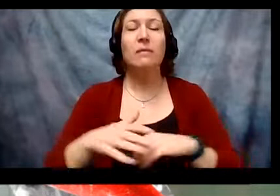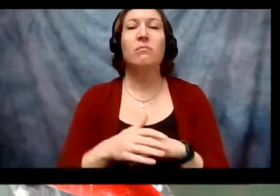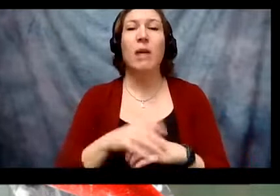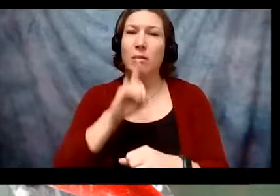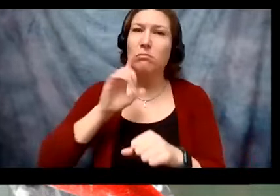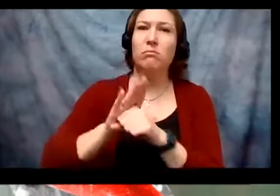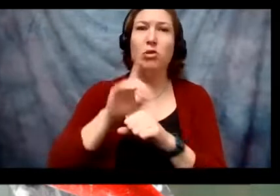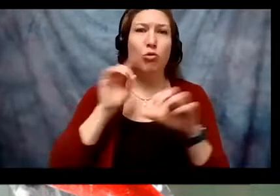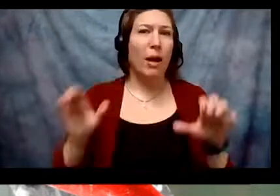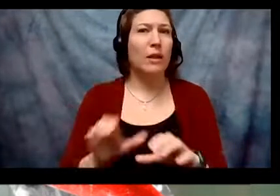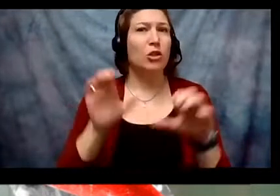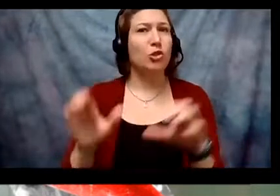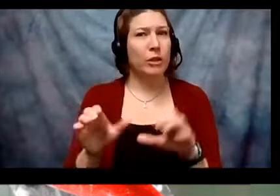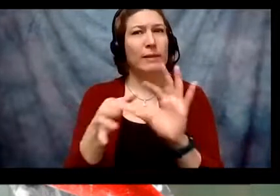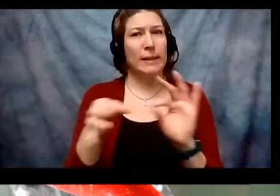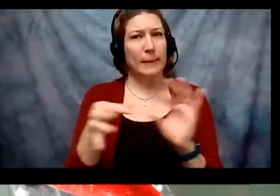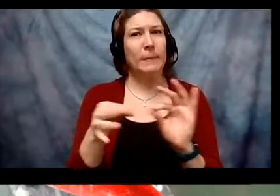action statement.